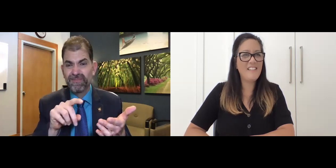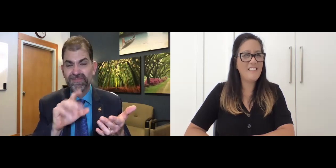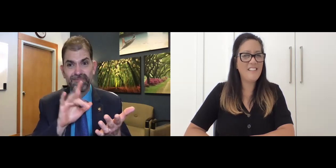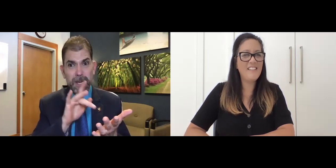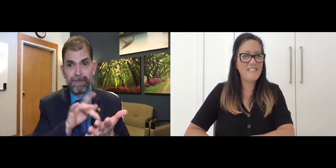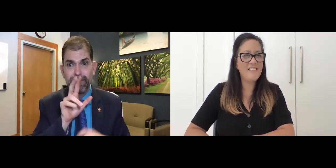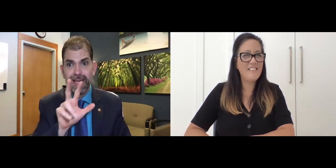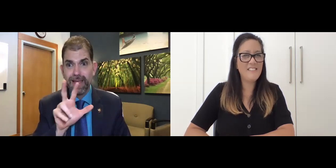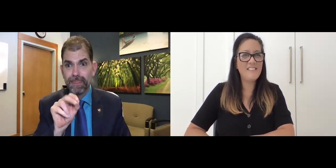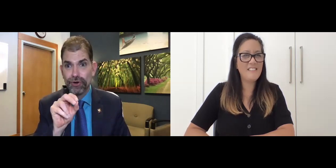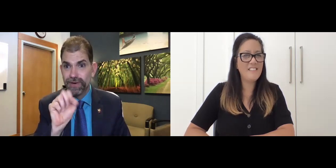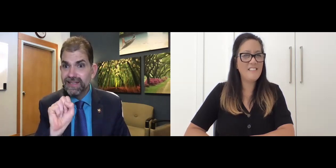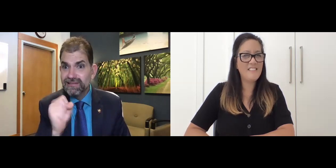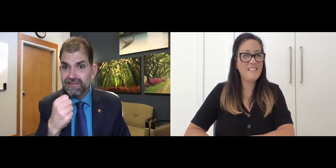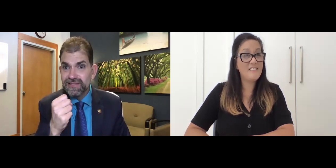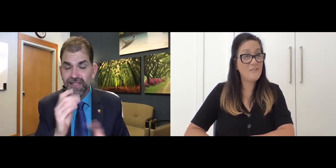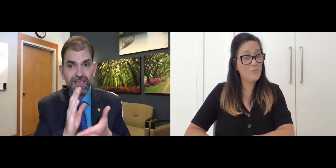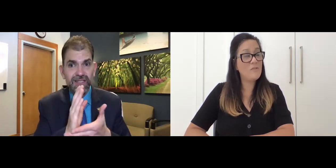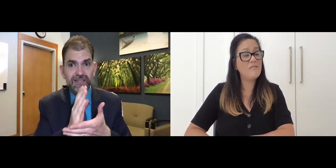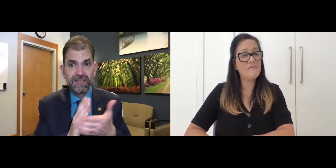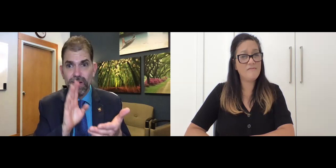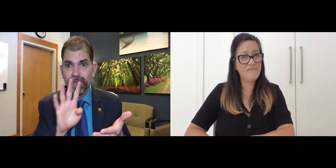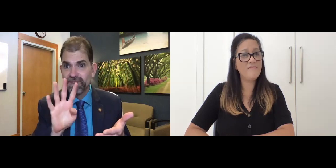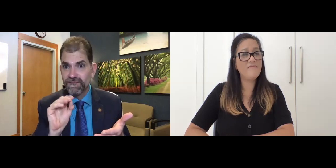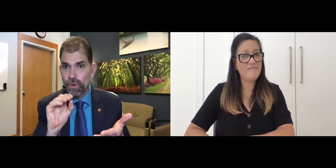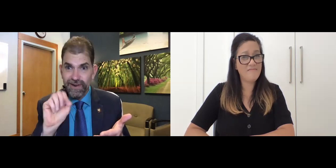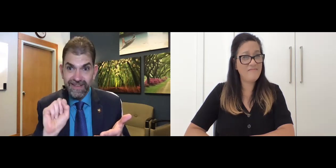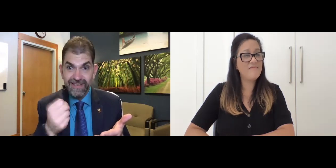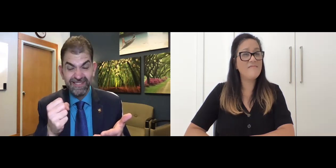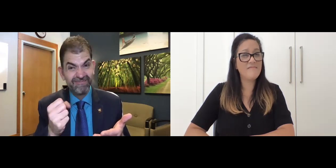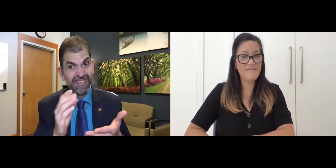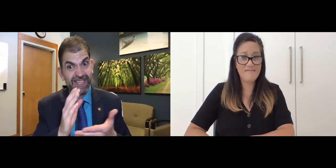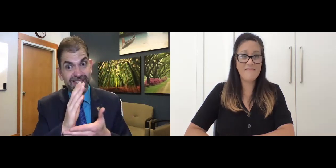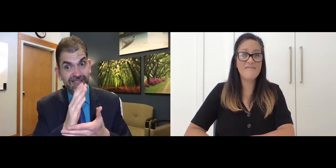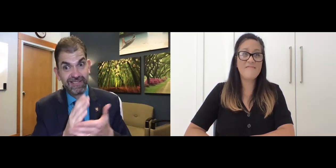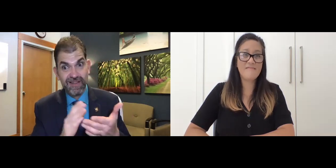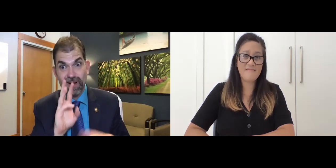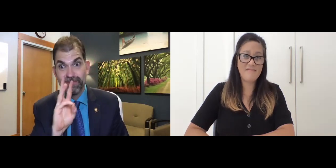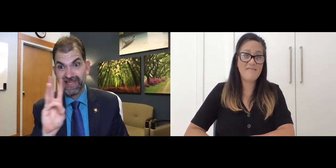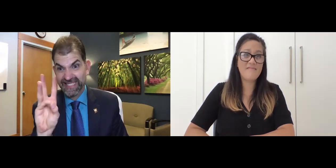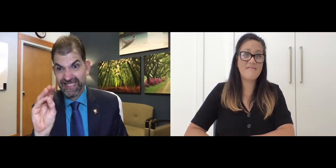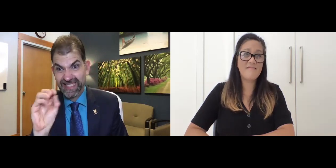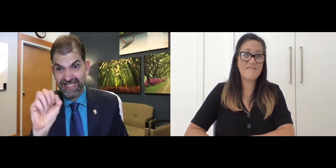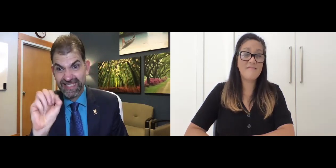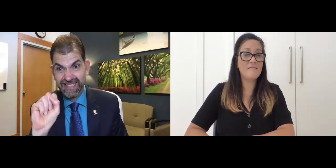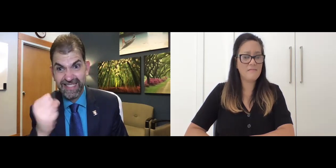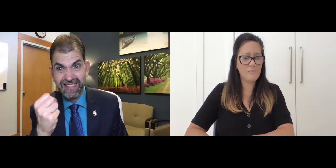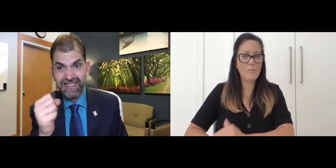for people who are older. That's one thing but for people in their mid 30s and 40s it's another thing. We even had folks in